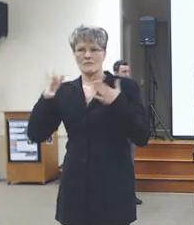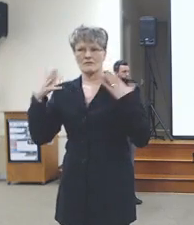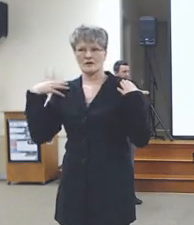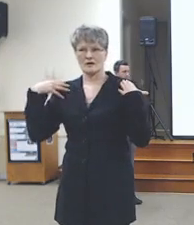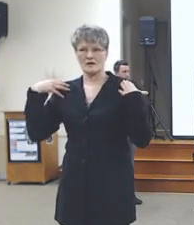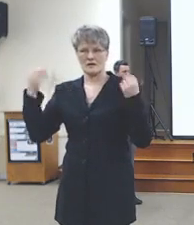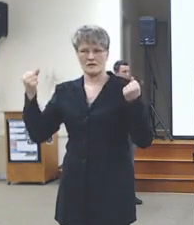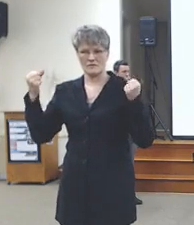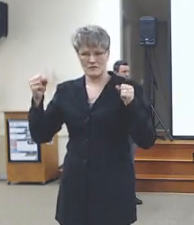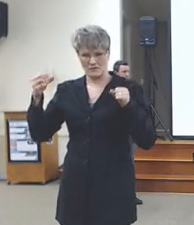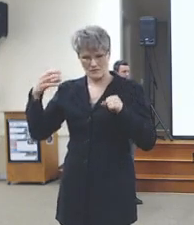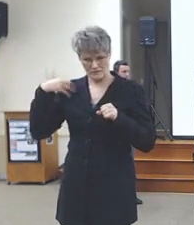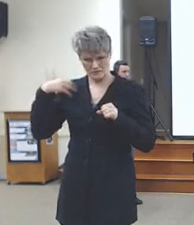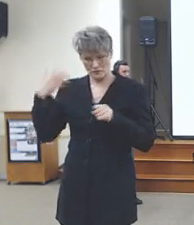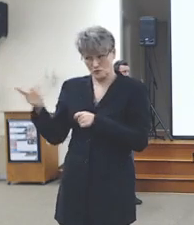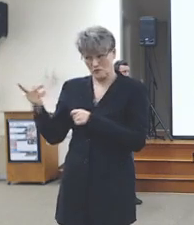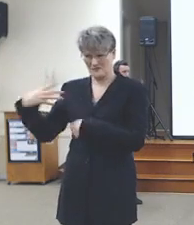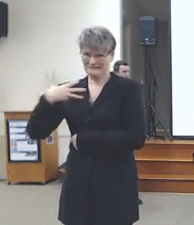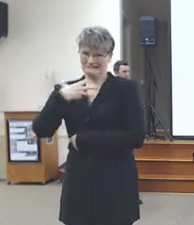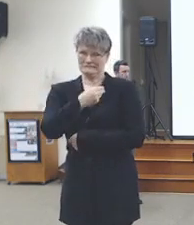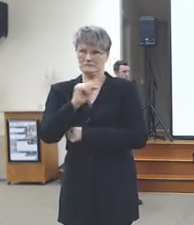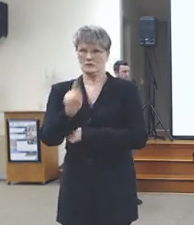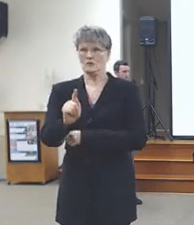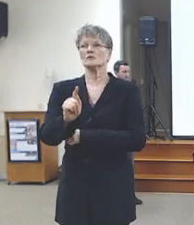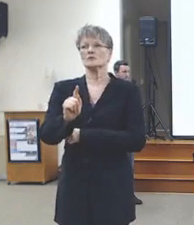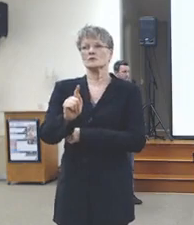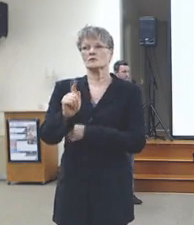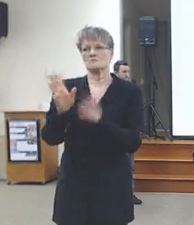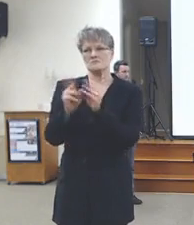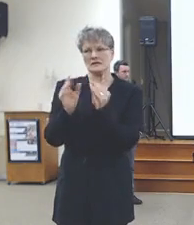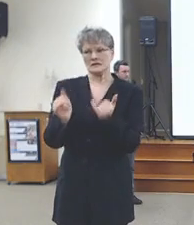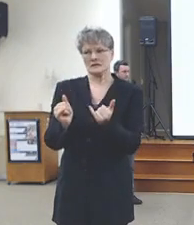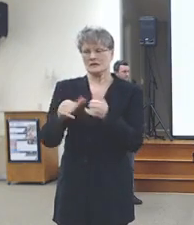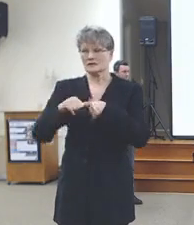today that they had to attend so they're not here with us today. I would